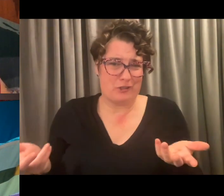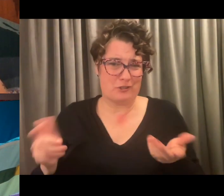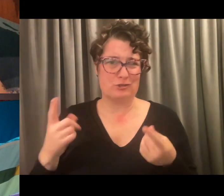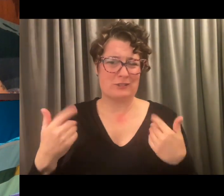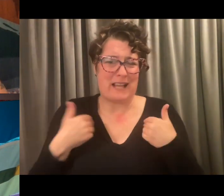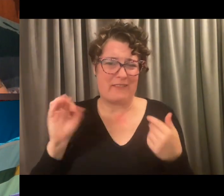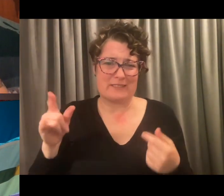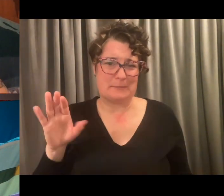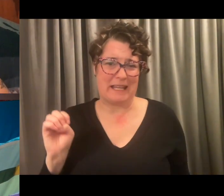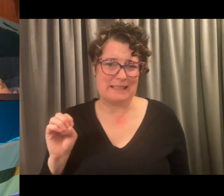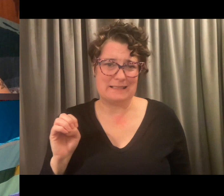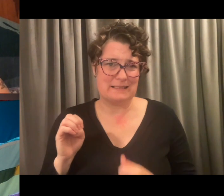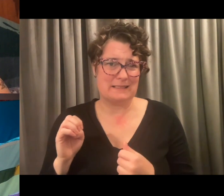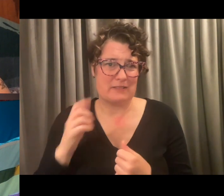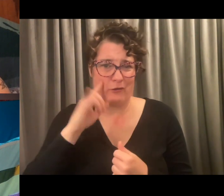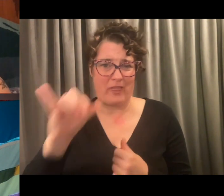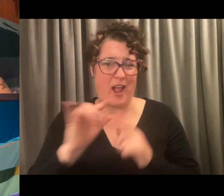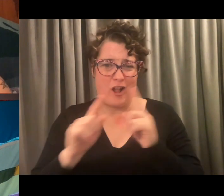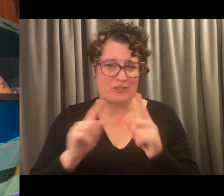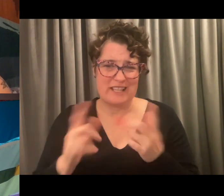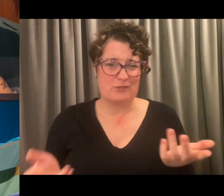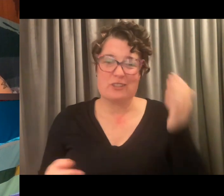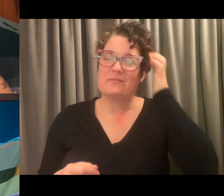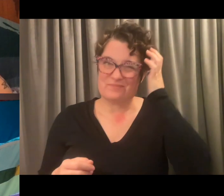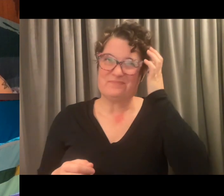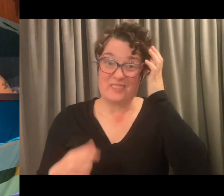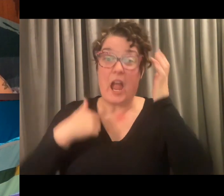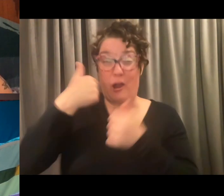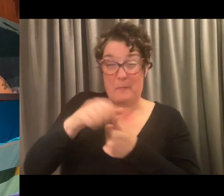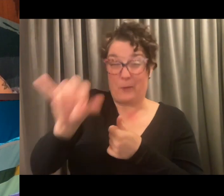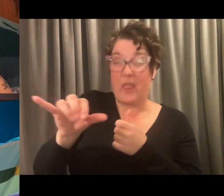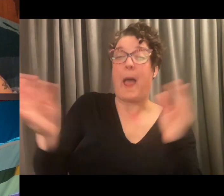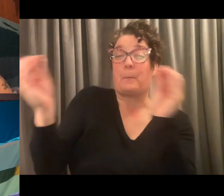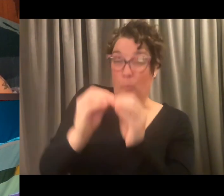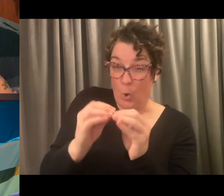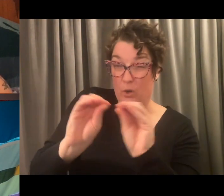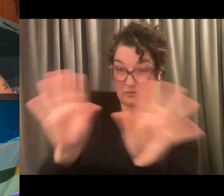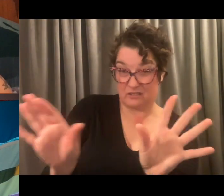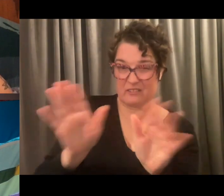remember that more than most of the things I learned in middle school. You know? Rebekah: Of course. Nomy: Like that was a really big deal of a day.